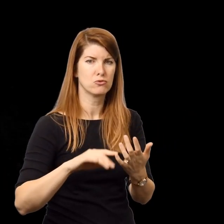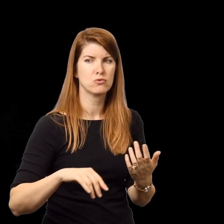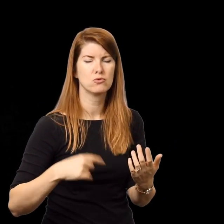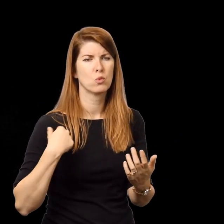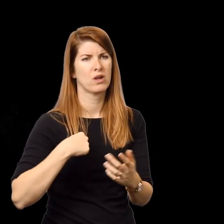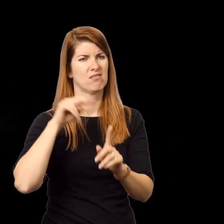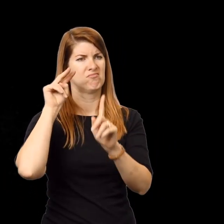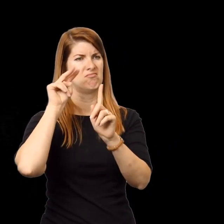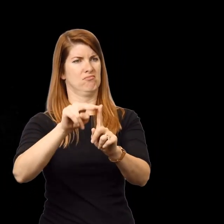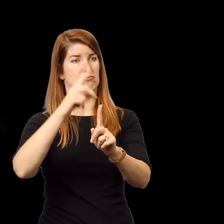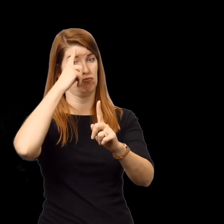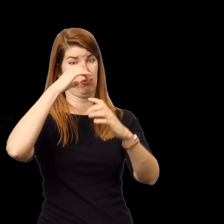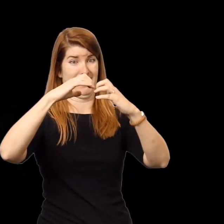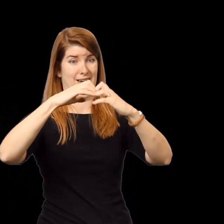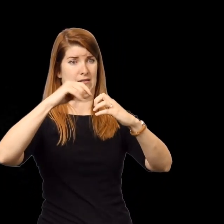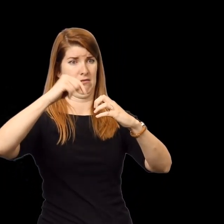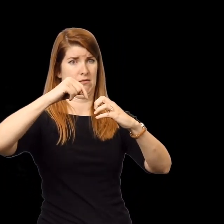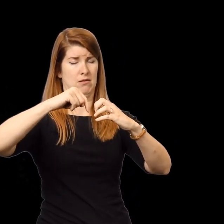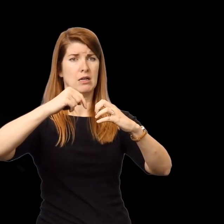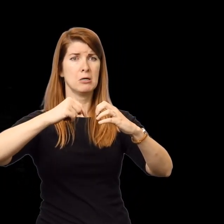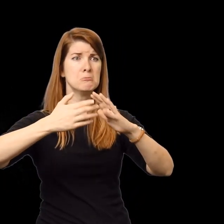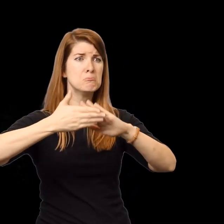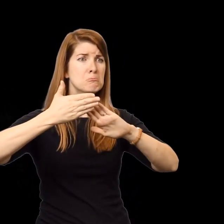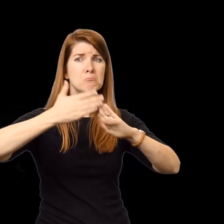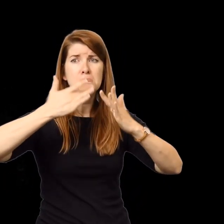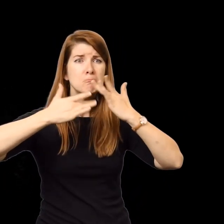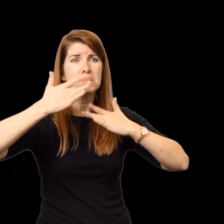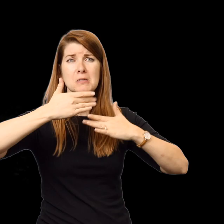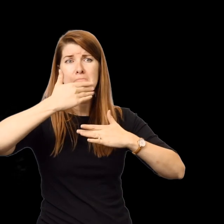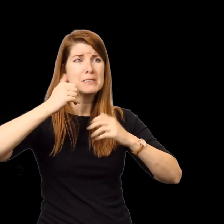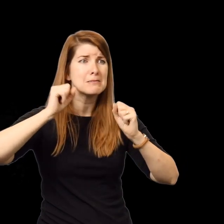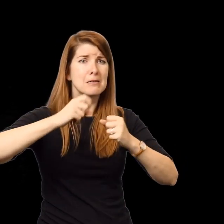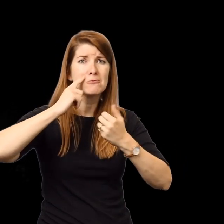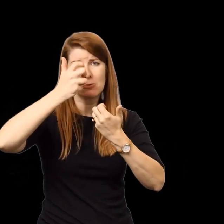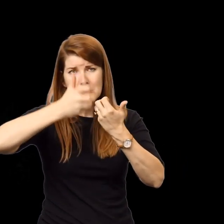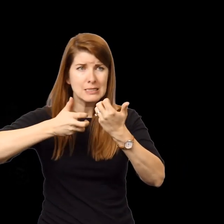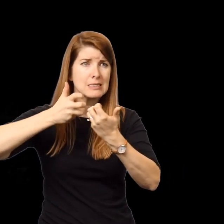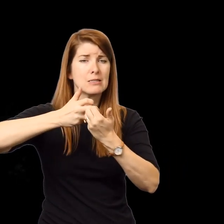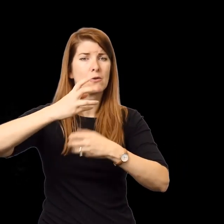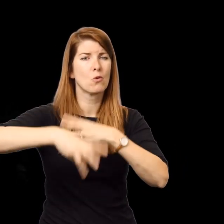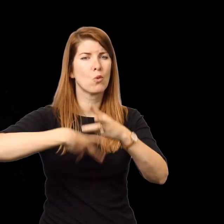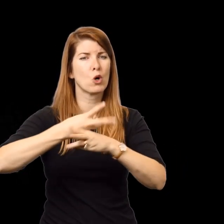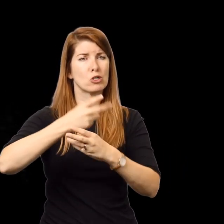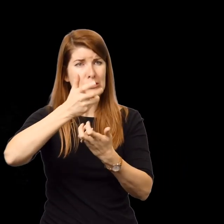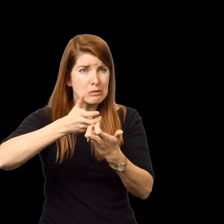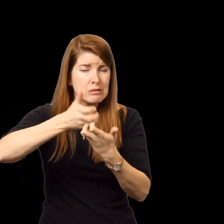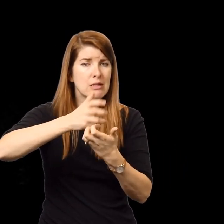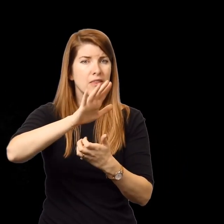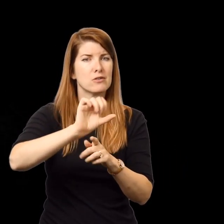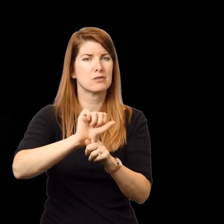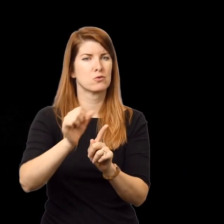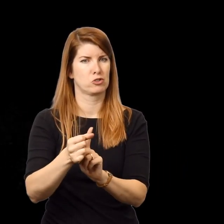We see brains as doing the best they can to adapt to their world, to adapt to their situation.